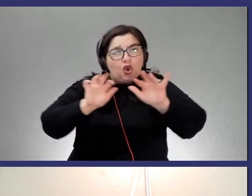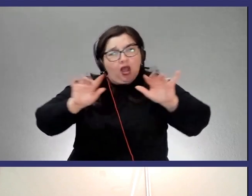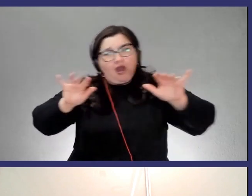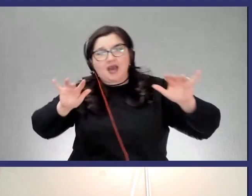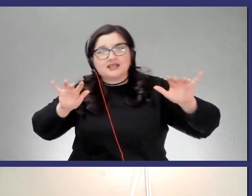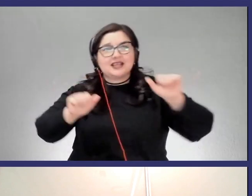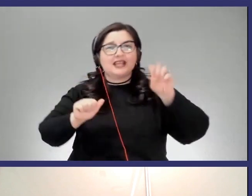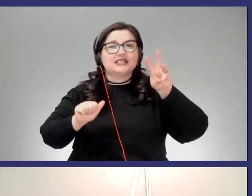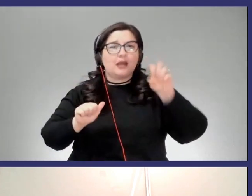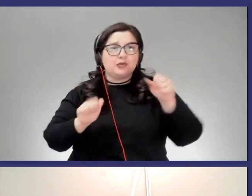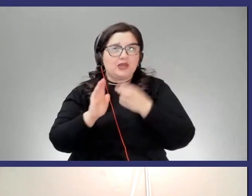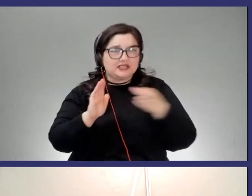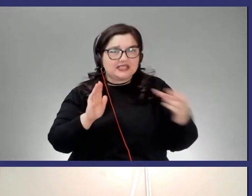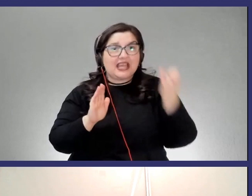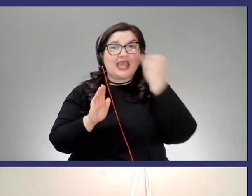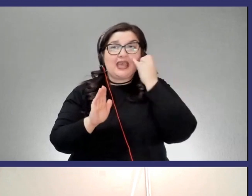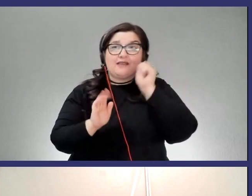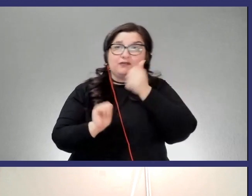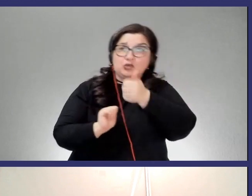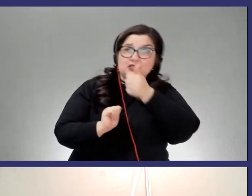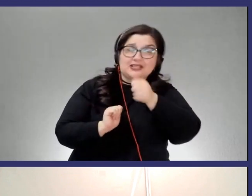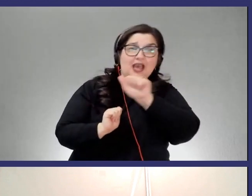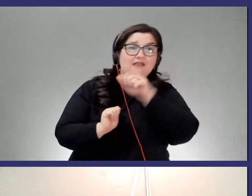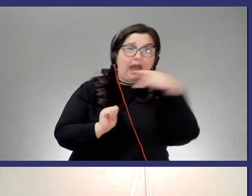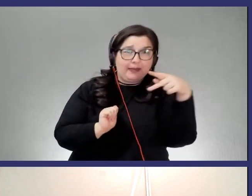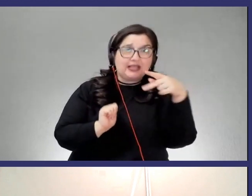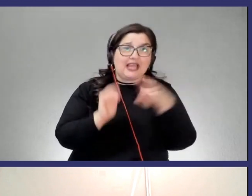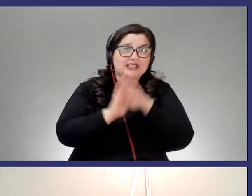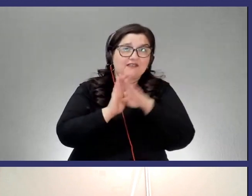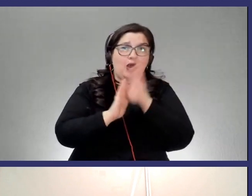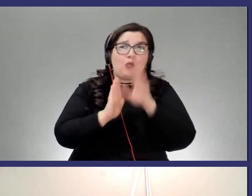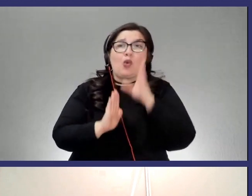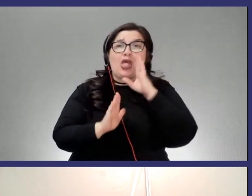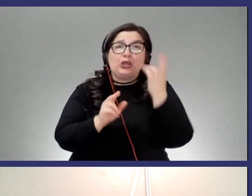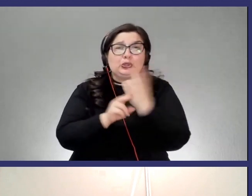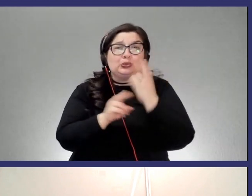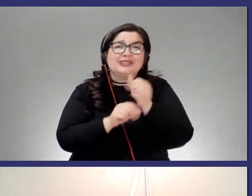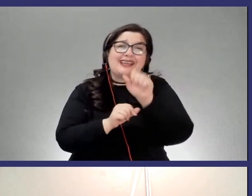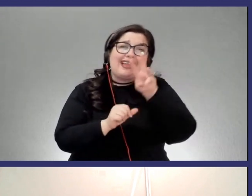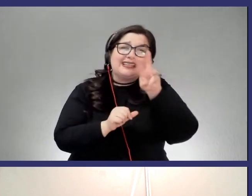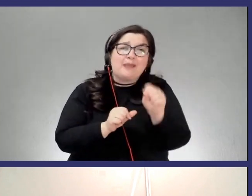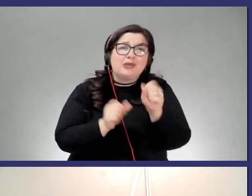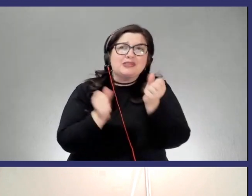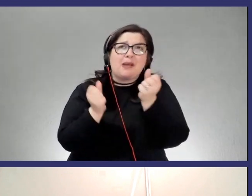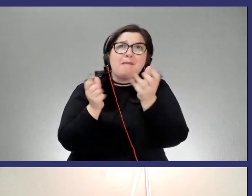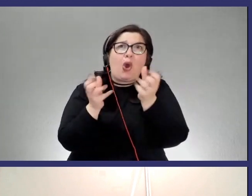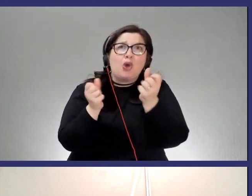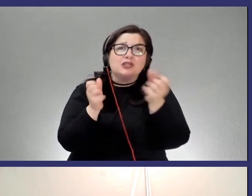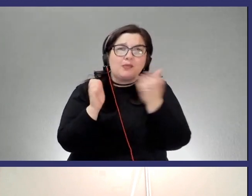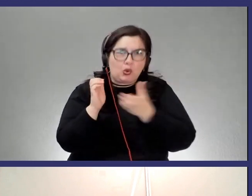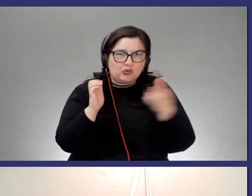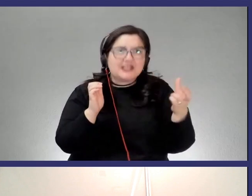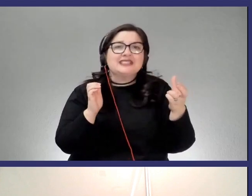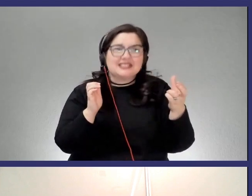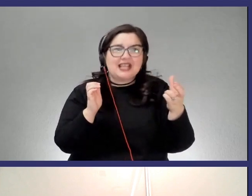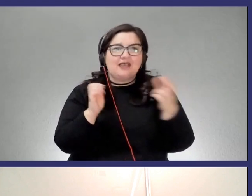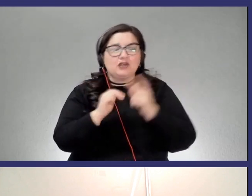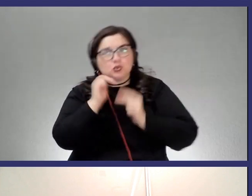If you are an application developer, you will be using multiple AWS resources, resources to build your applications,